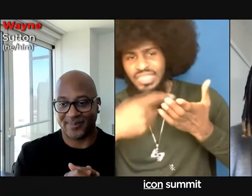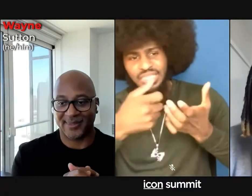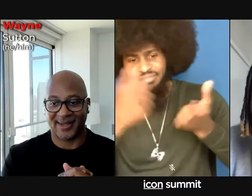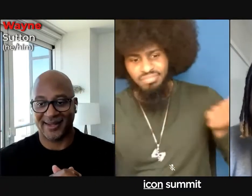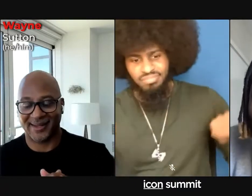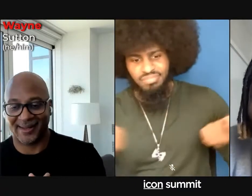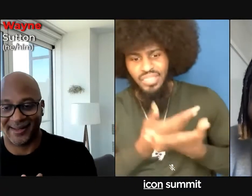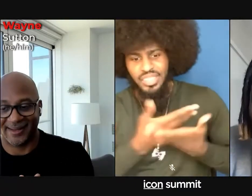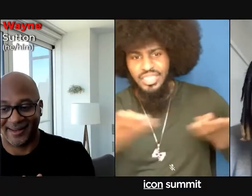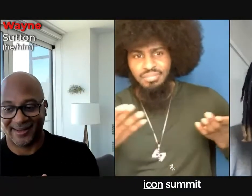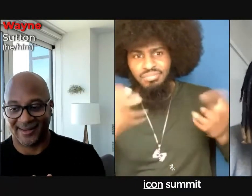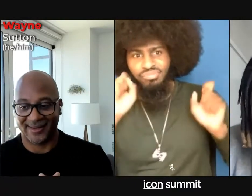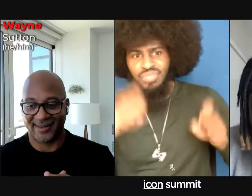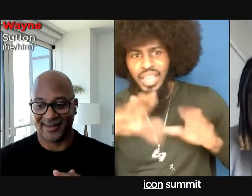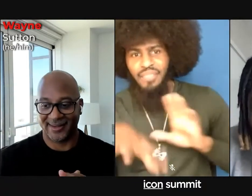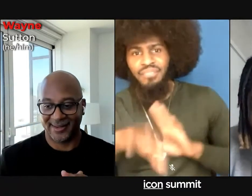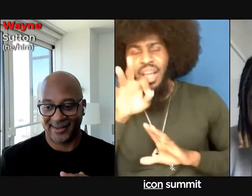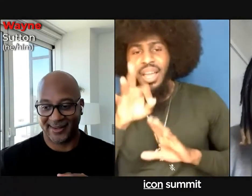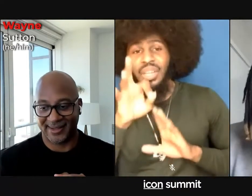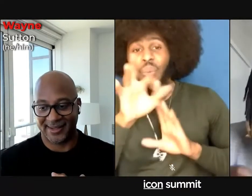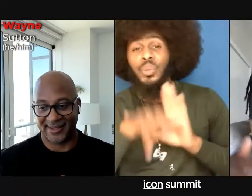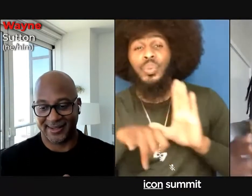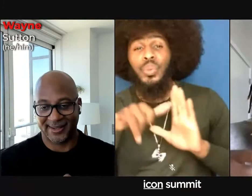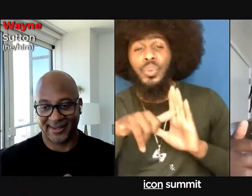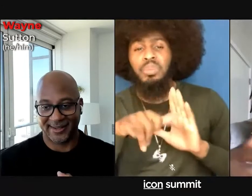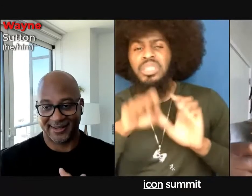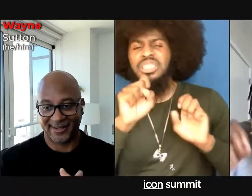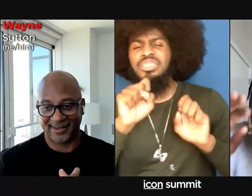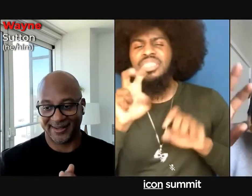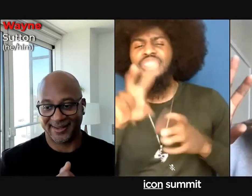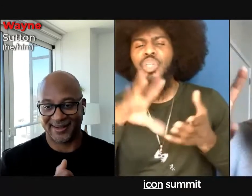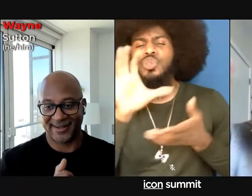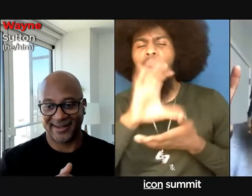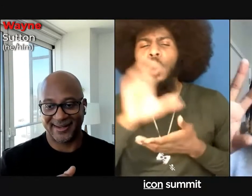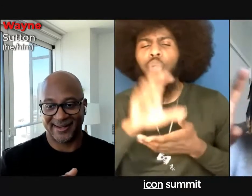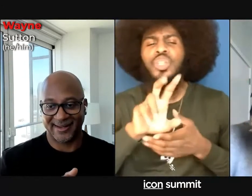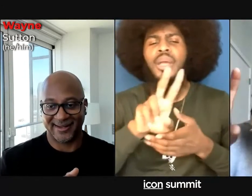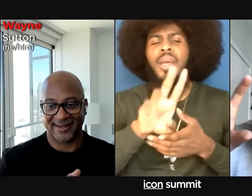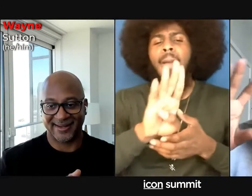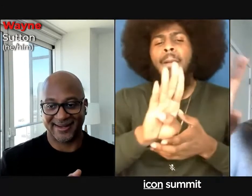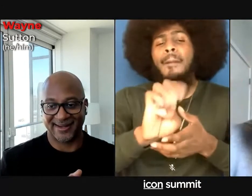Just look up Below the Surface Podcast. You may have to scroll through a lot of like robots because there's this thing called Below the Surface.